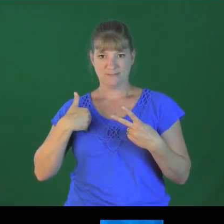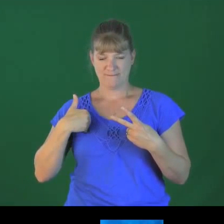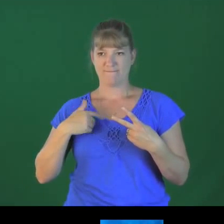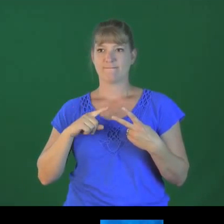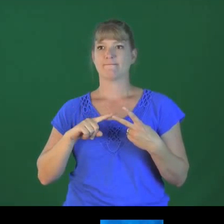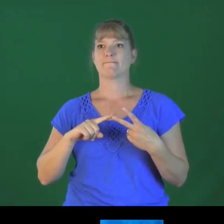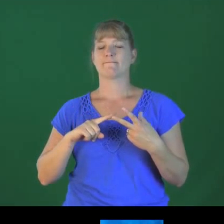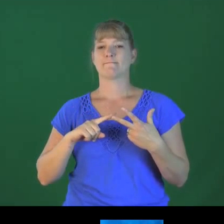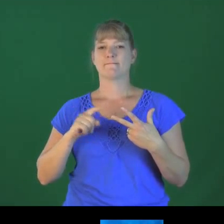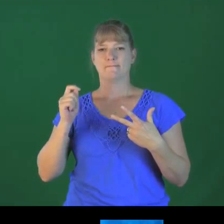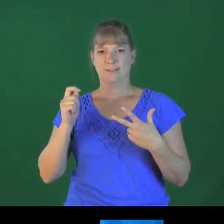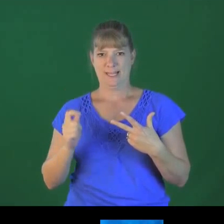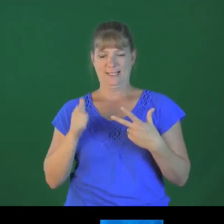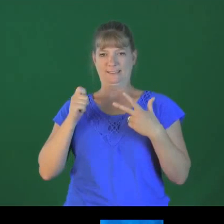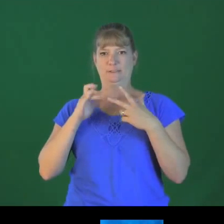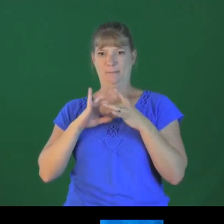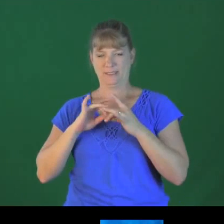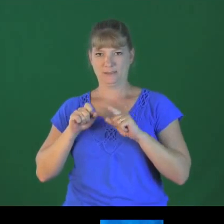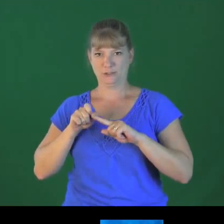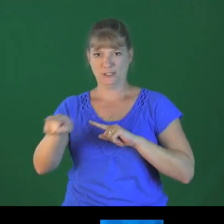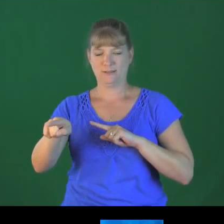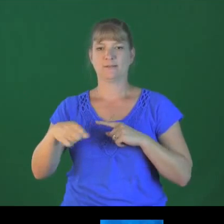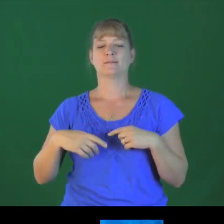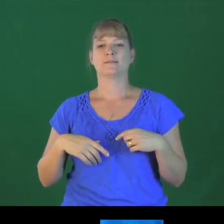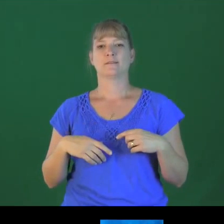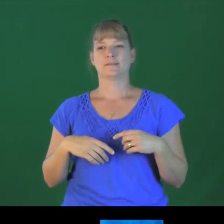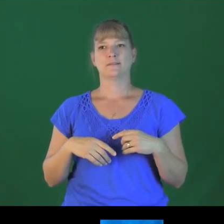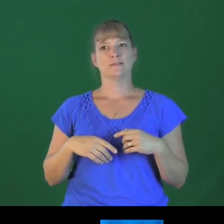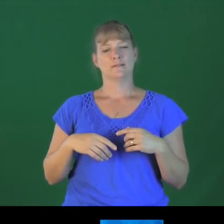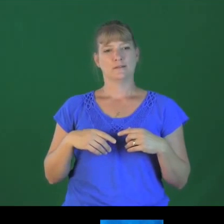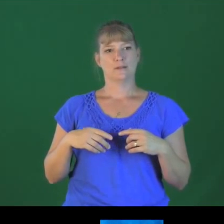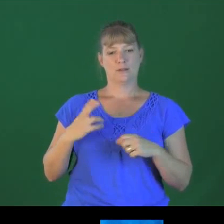They have instant messaging, so that the user can